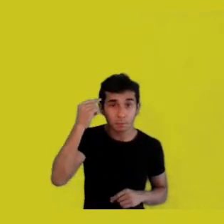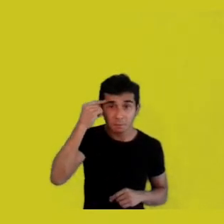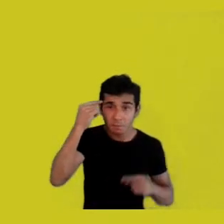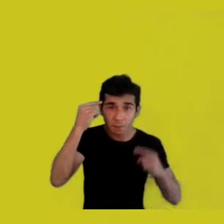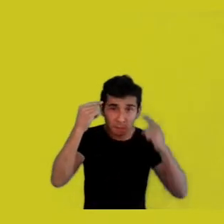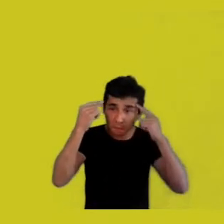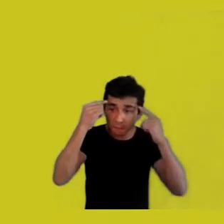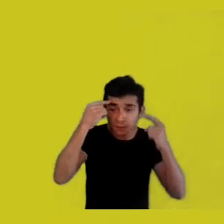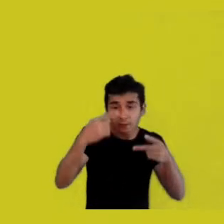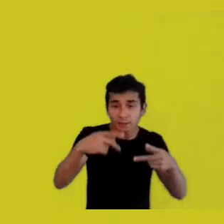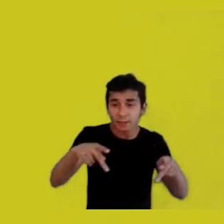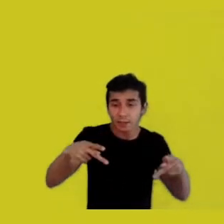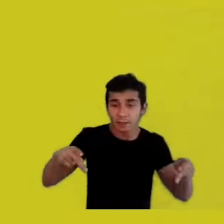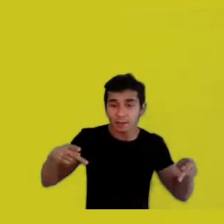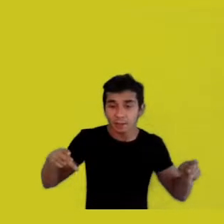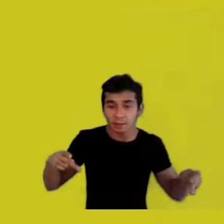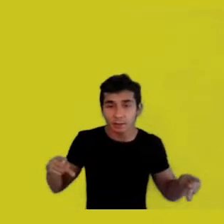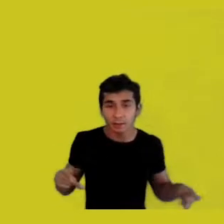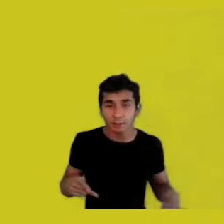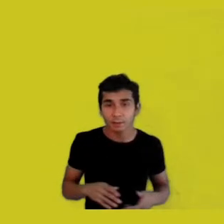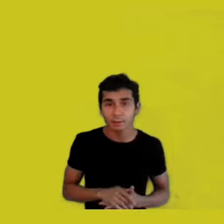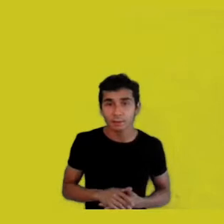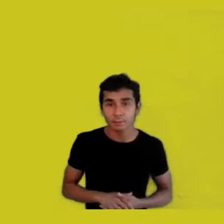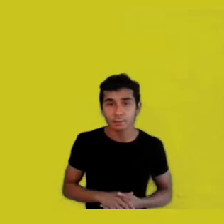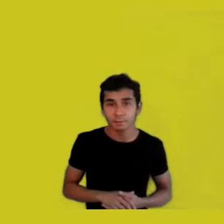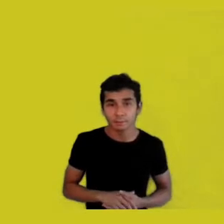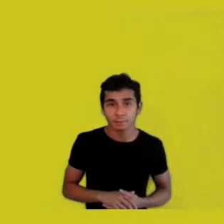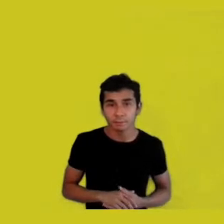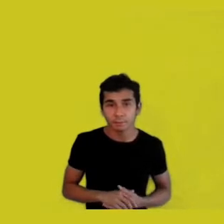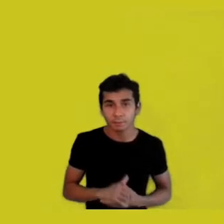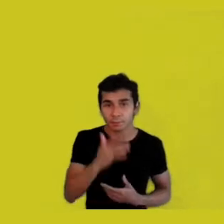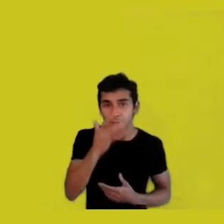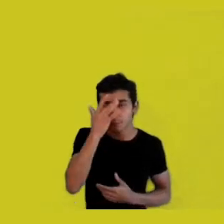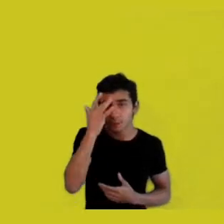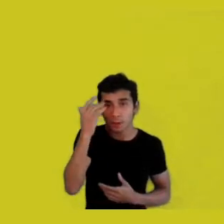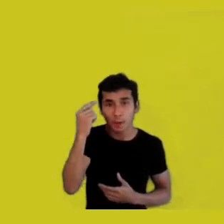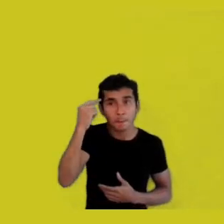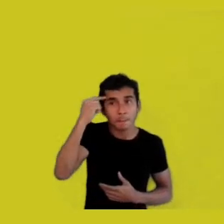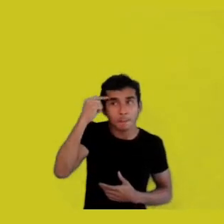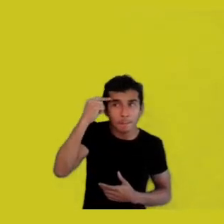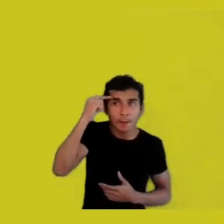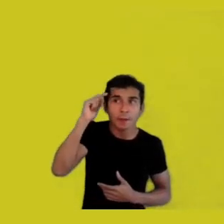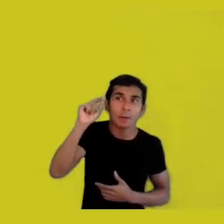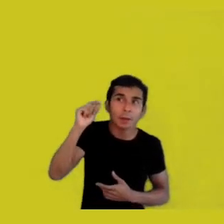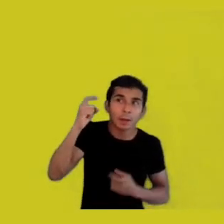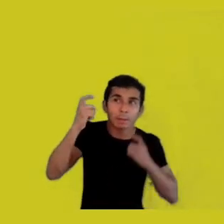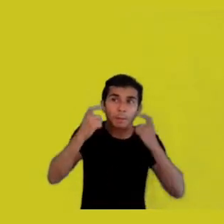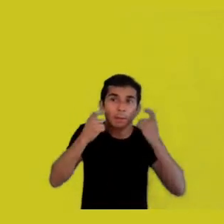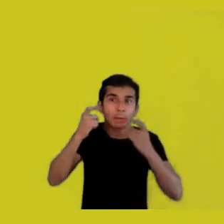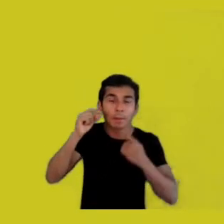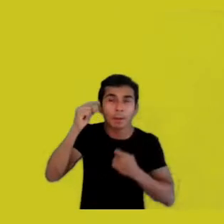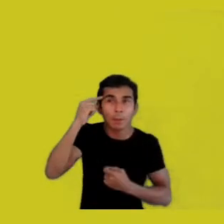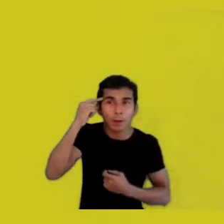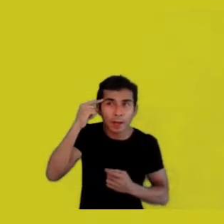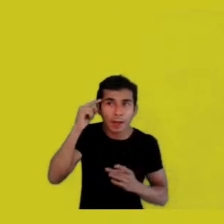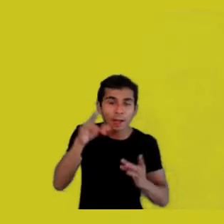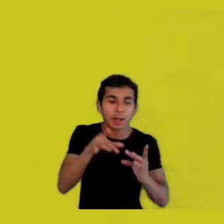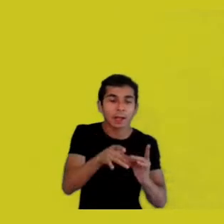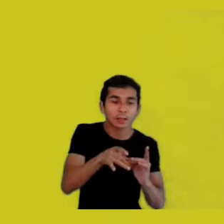what the starting postulates are: connection, disconnection, relation,